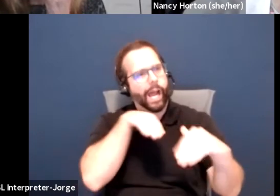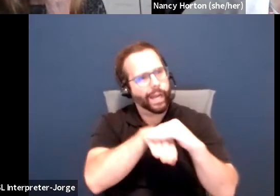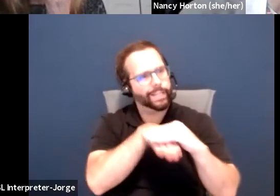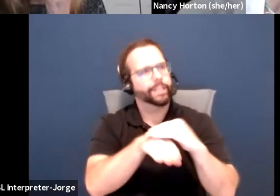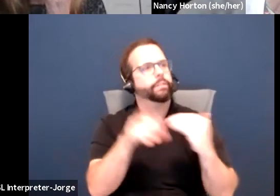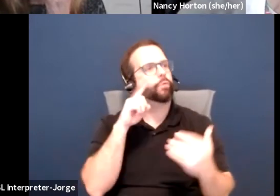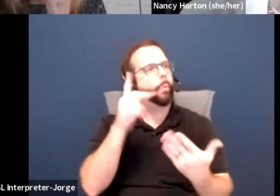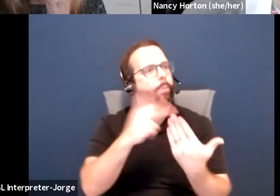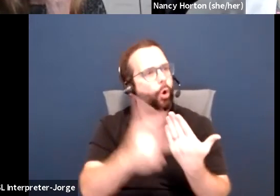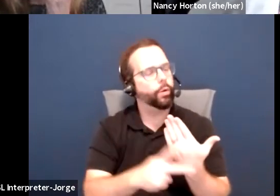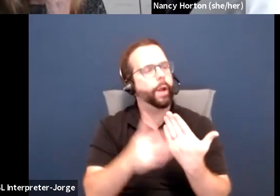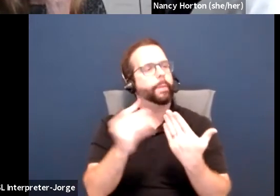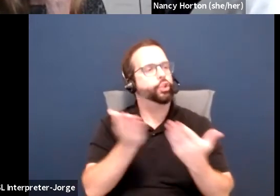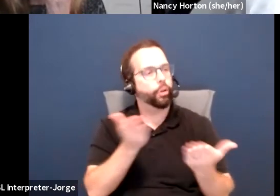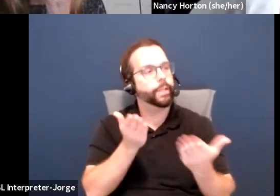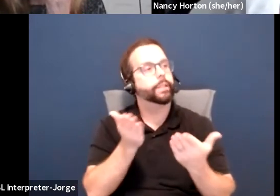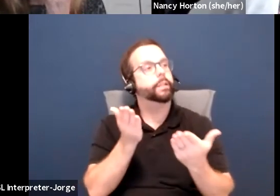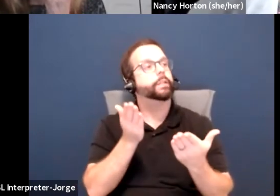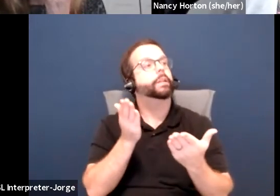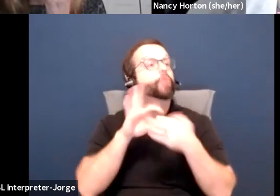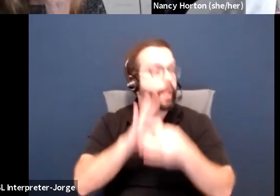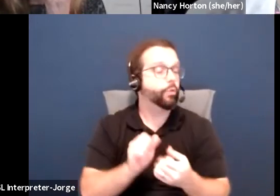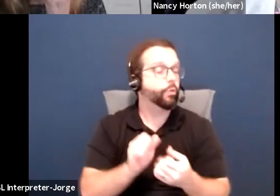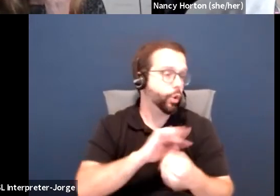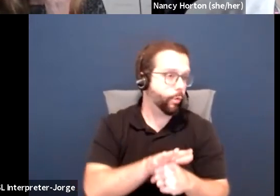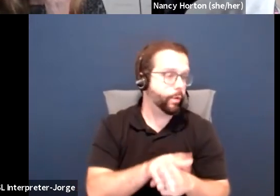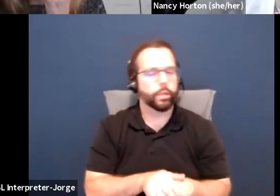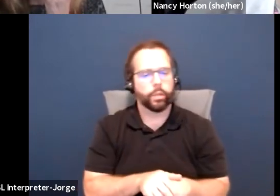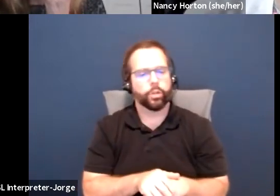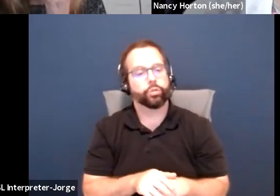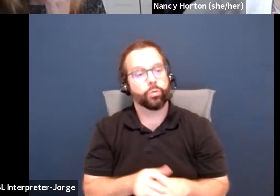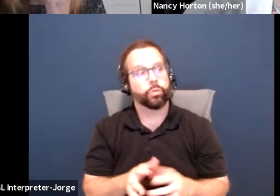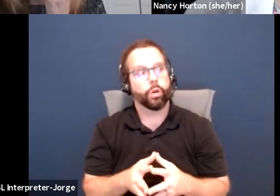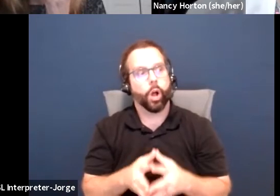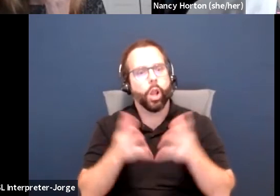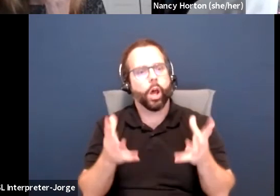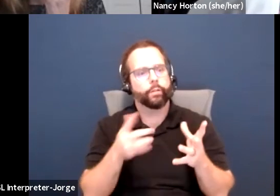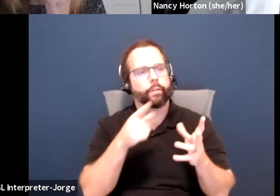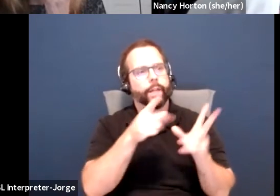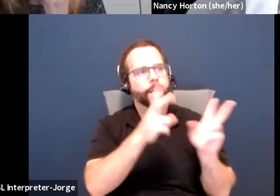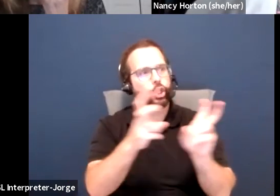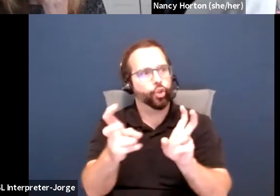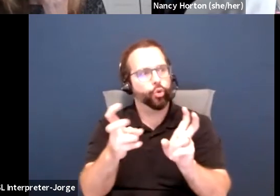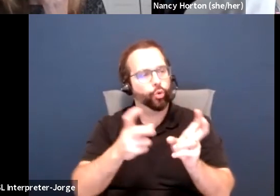ensure access to programs and services and so forth when it comes to COVID --